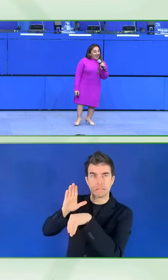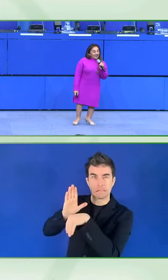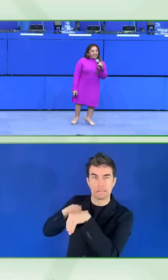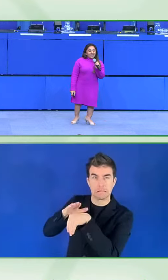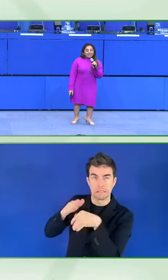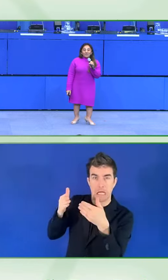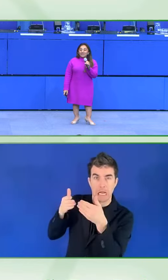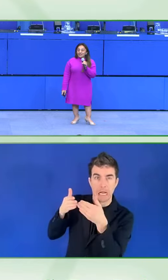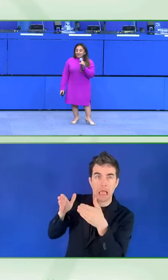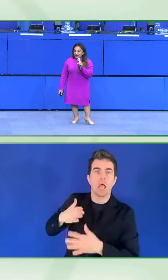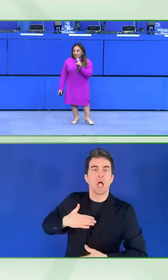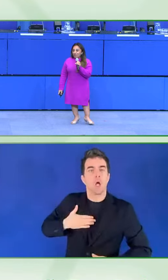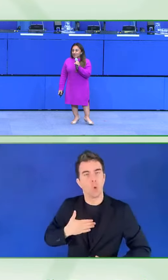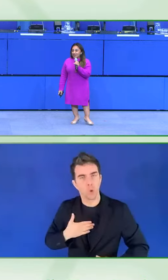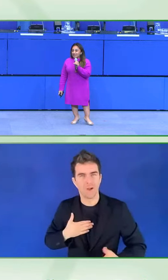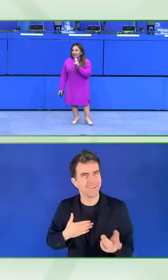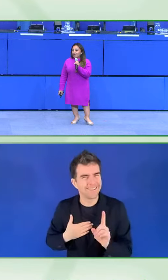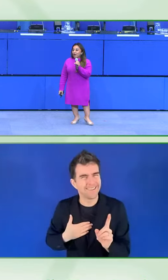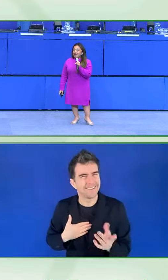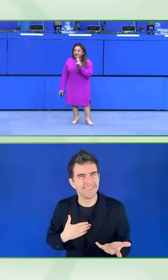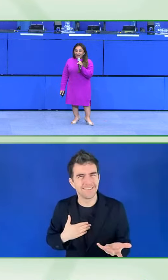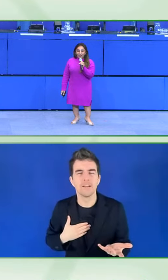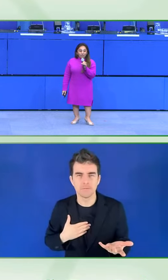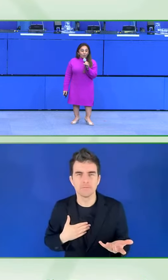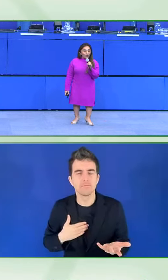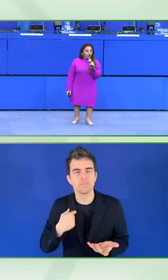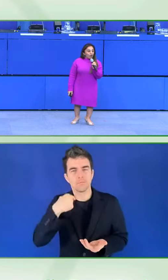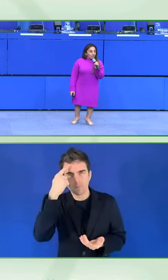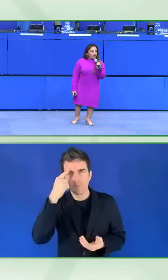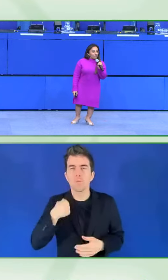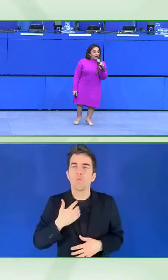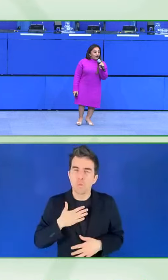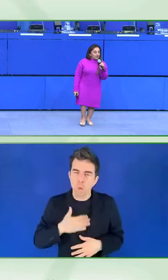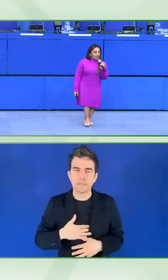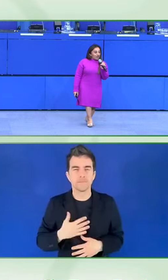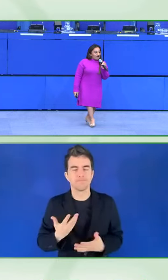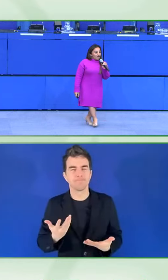I am on a mission to make sure that as many people know about it as possible.